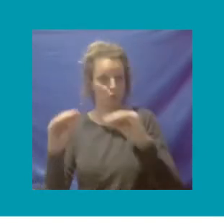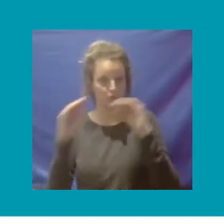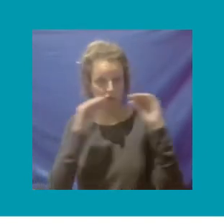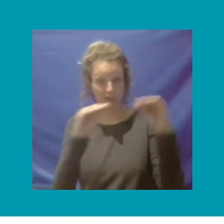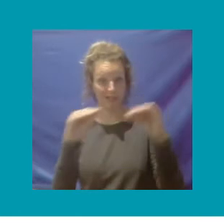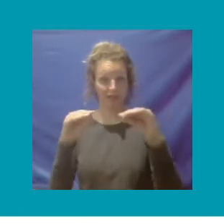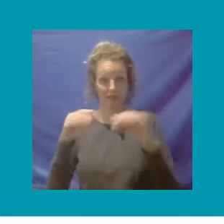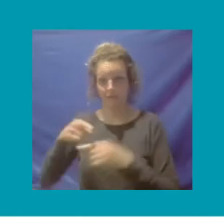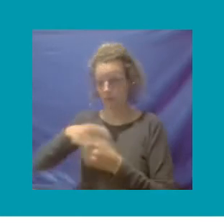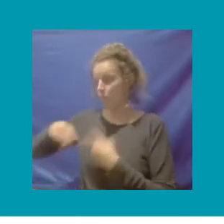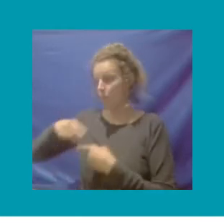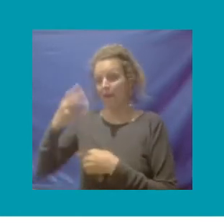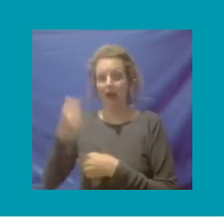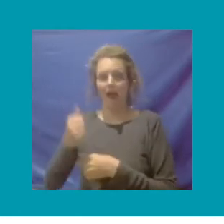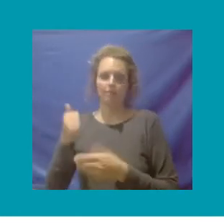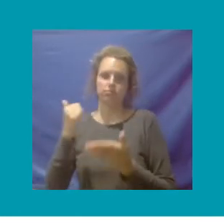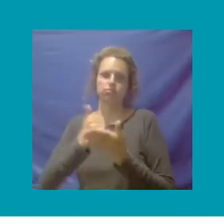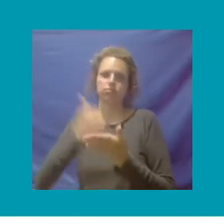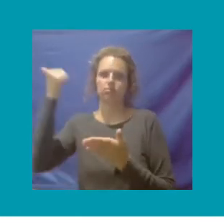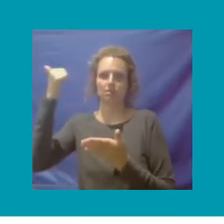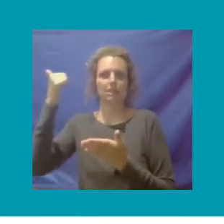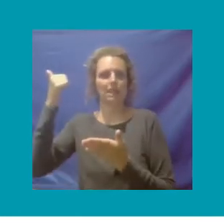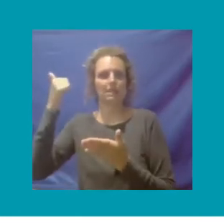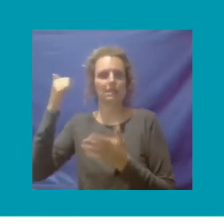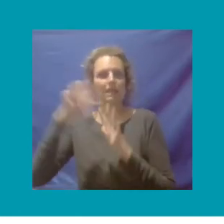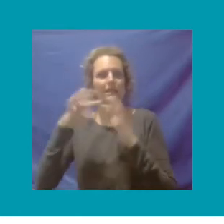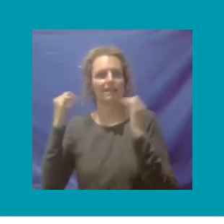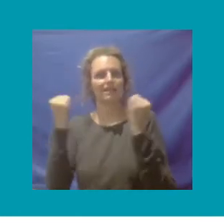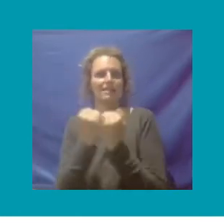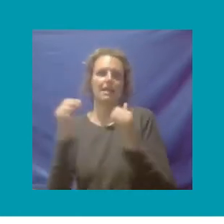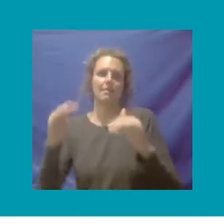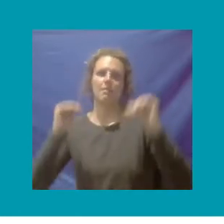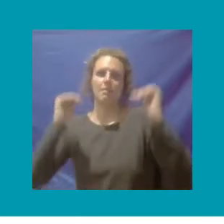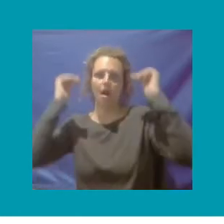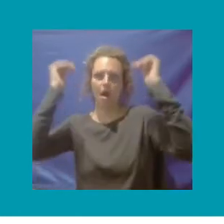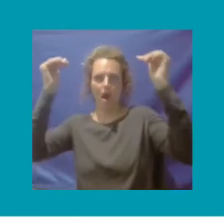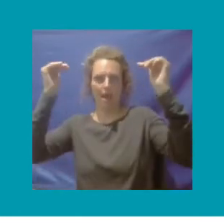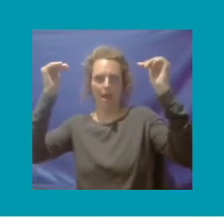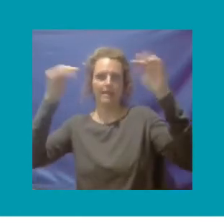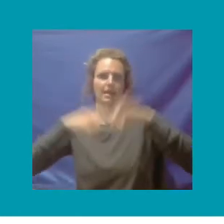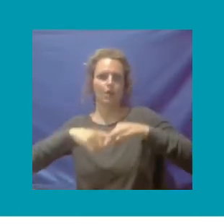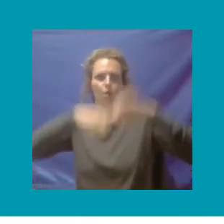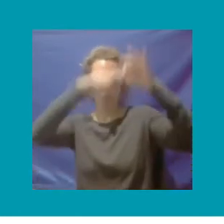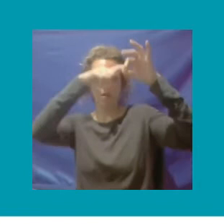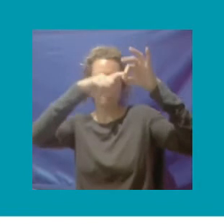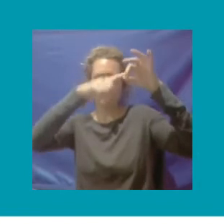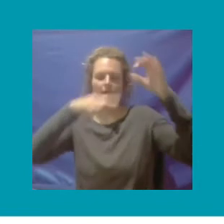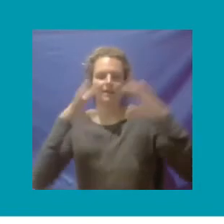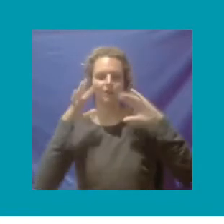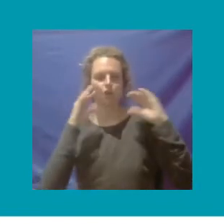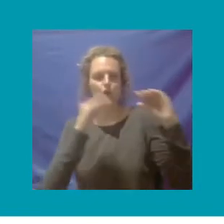coaches, highly qualified amongst a very wide array of sectors. in the world of employment,